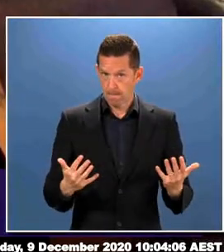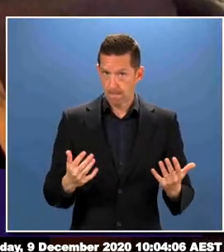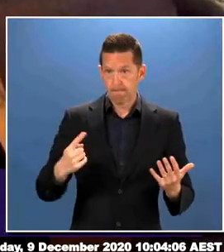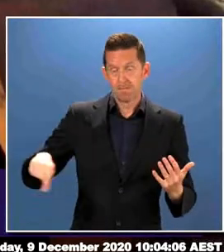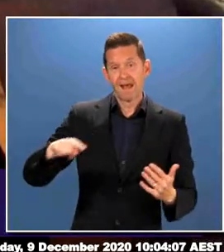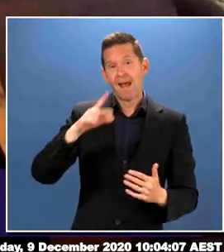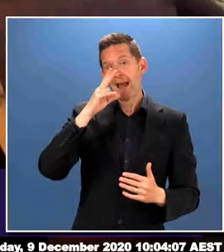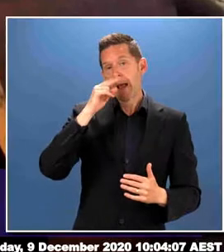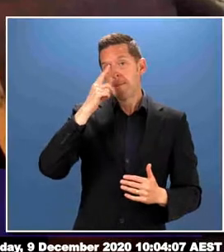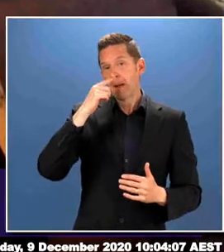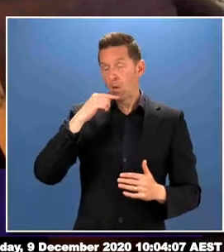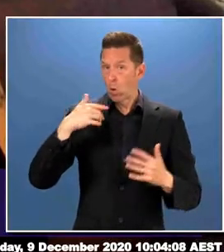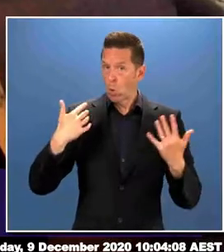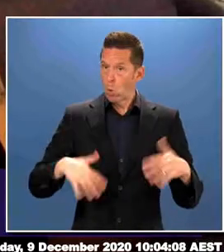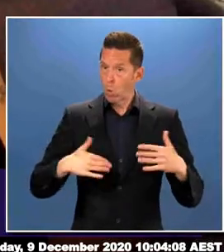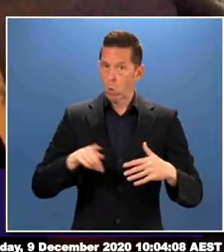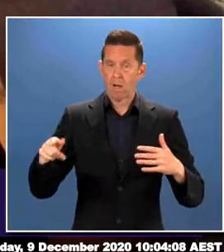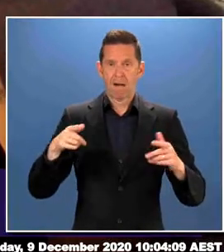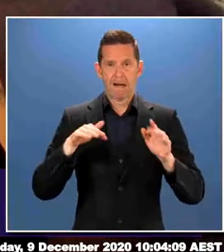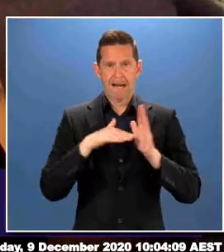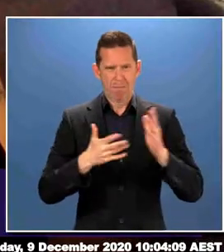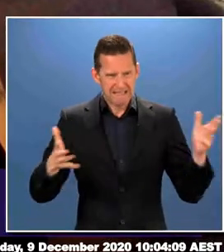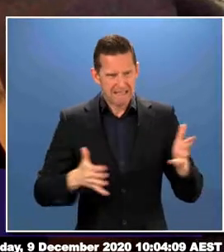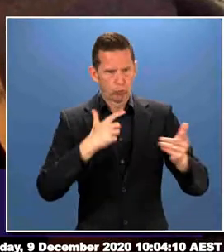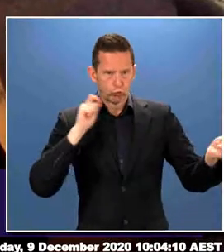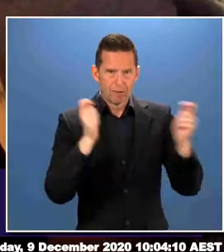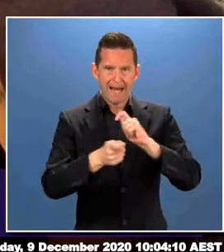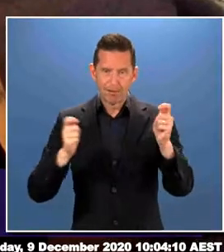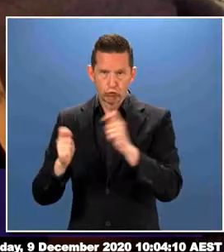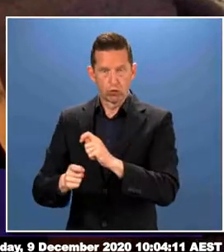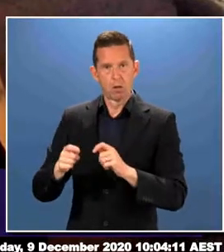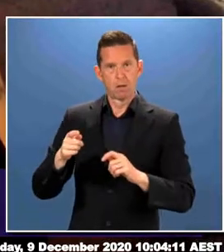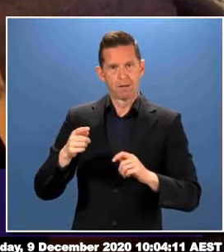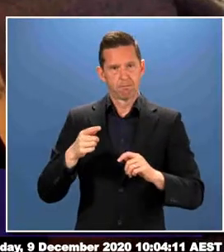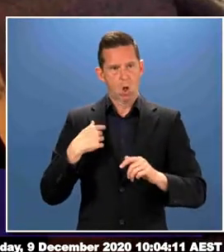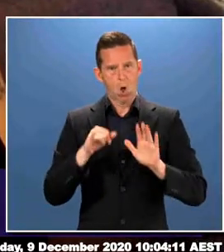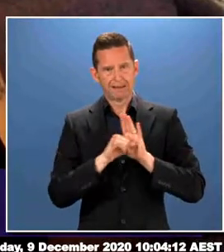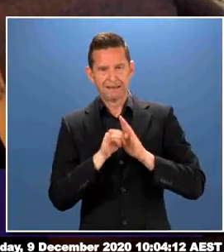We are going through a massive flux in our identity, and to have something like that happen when you are young, that can have really